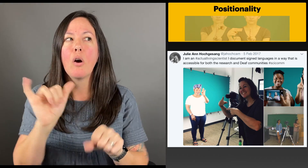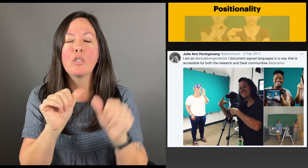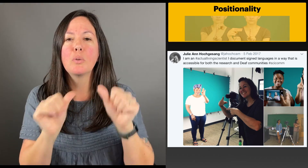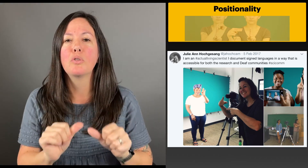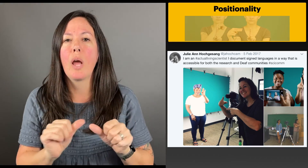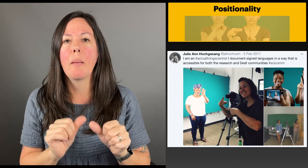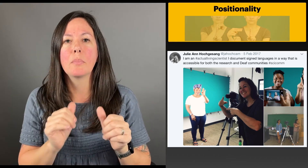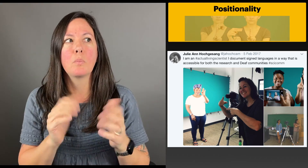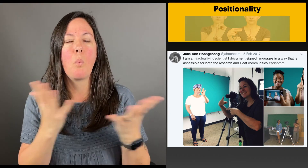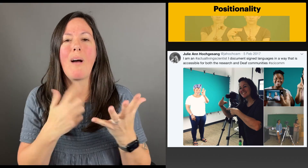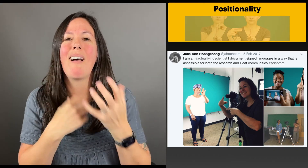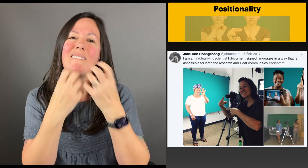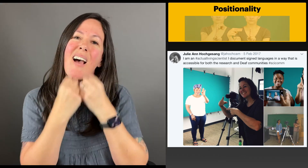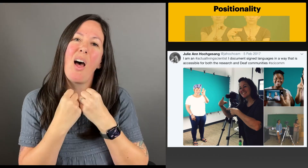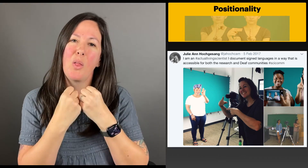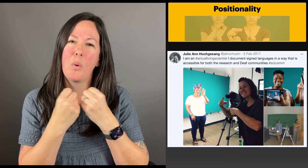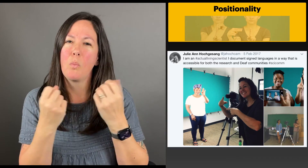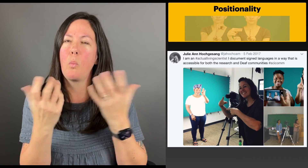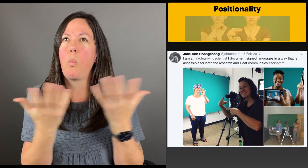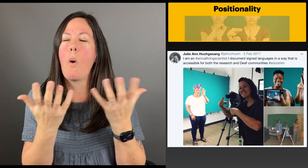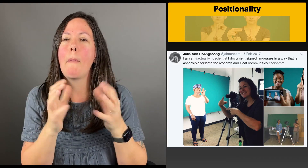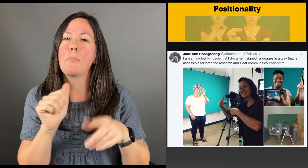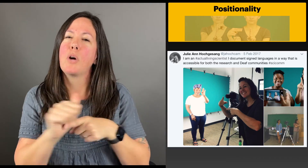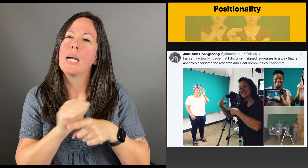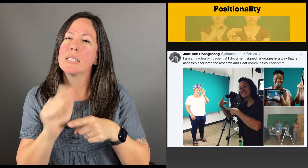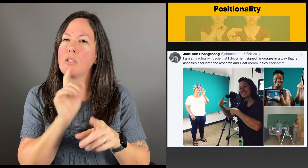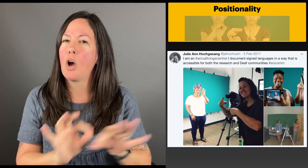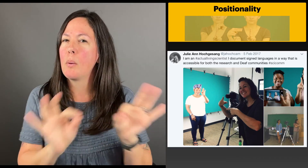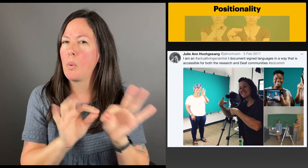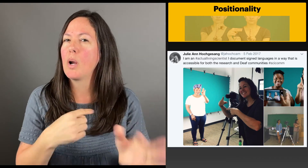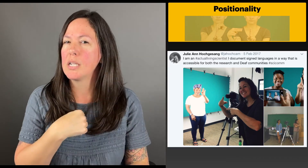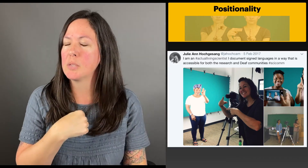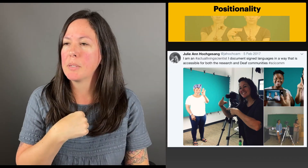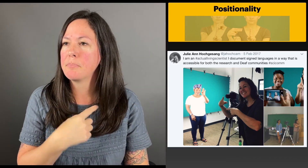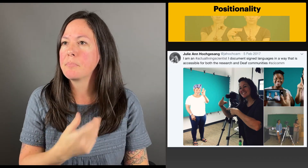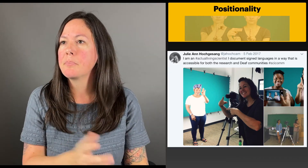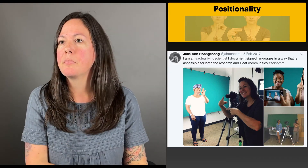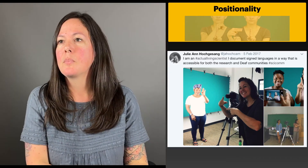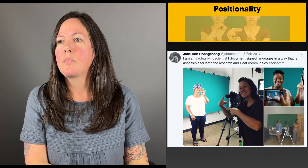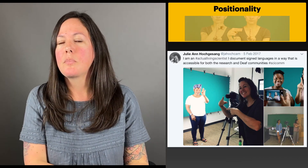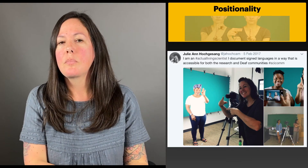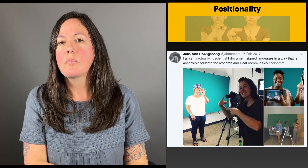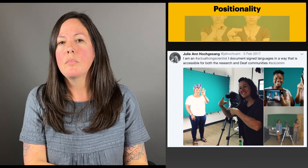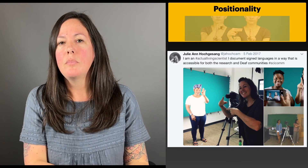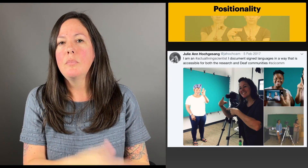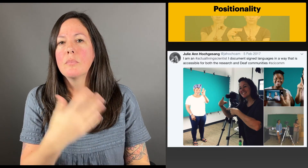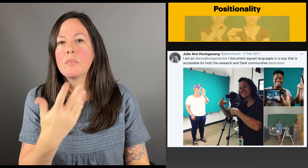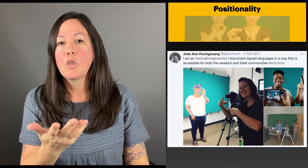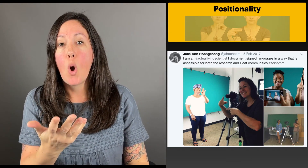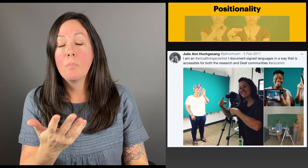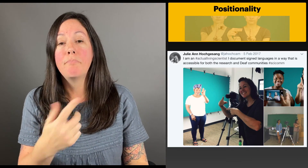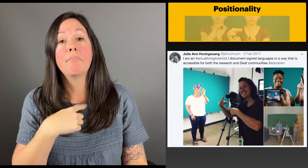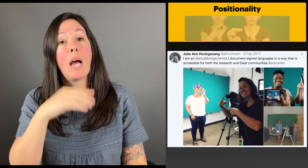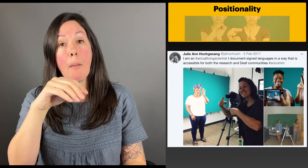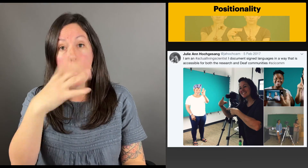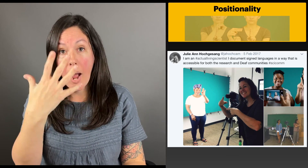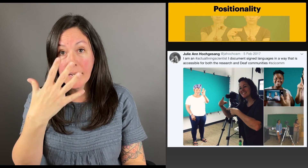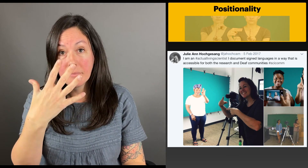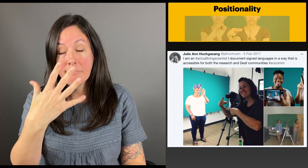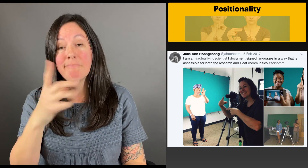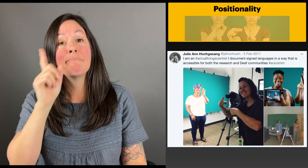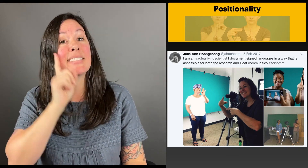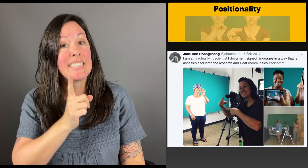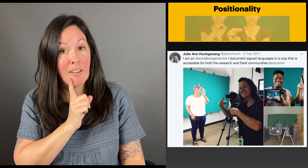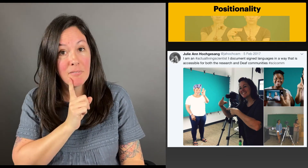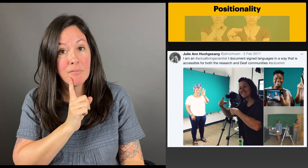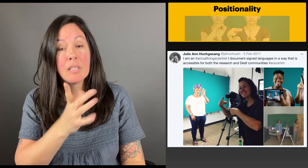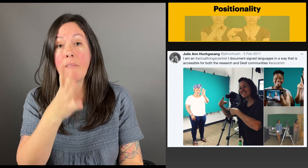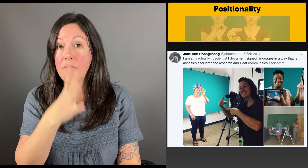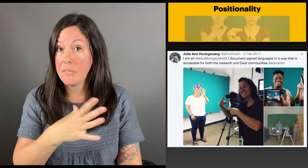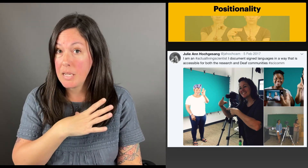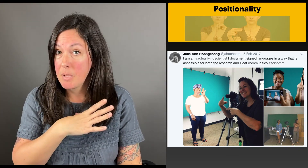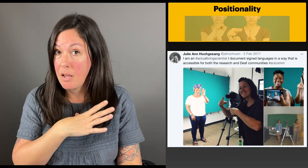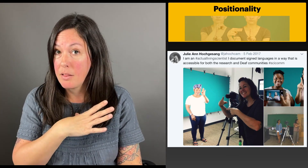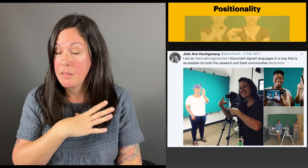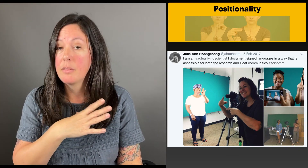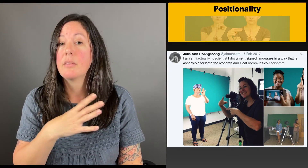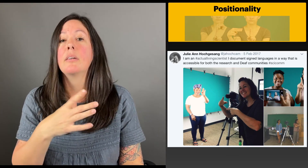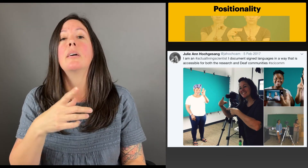All of these impact the work that I do and what values and practices I currently have.